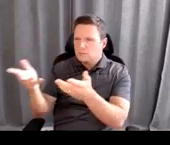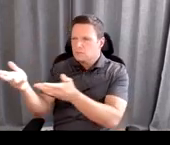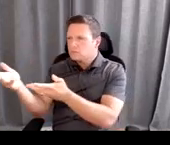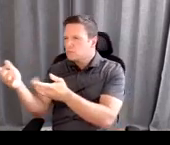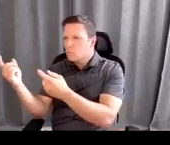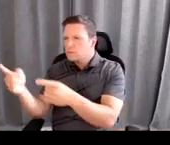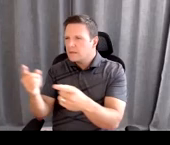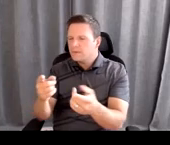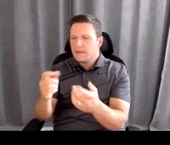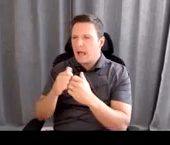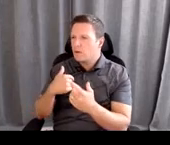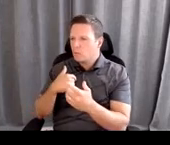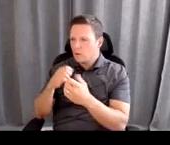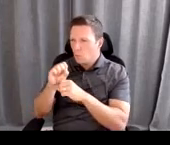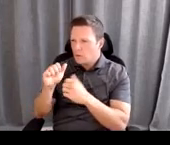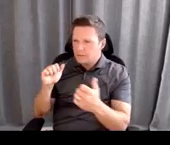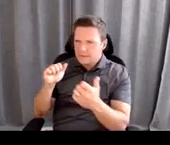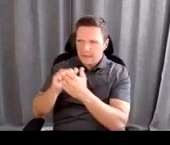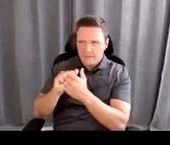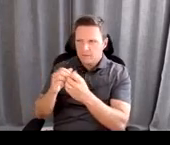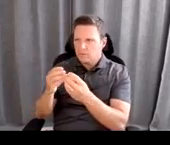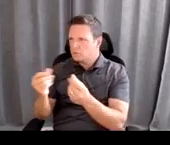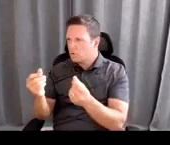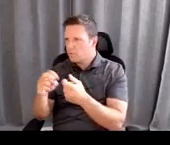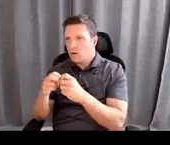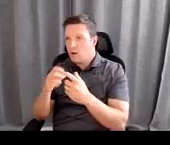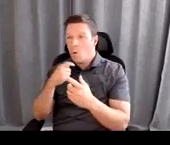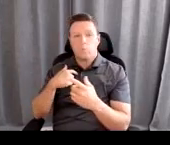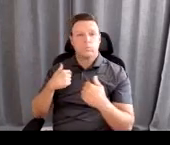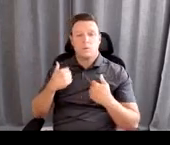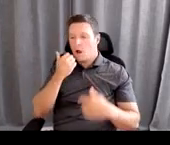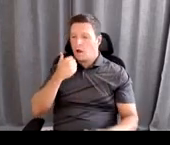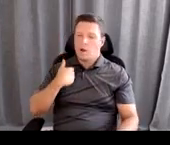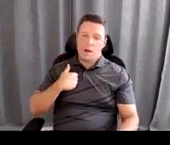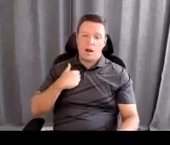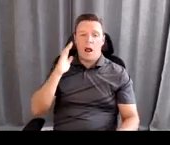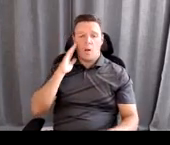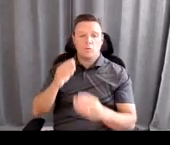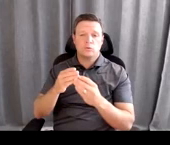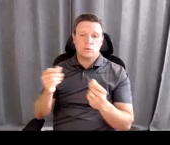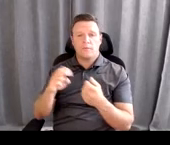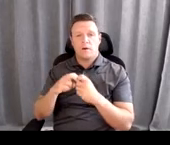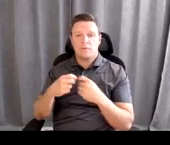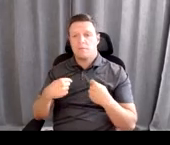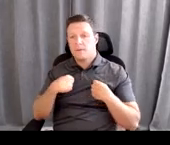How can we work together to solve this problem? Instead of swooping in and saying, I'm going to solve this problem, I'm going to save the world for you?